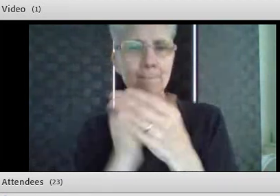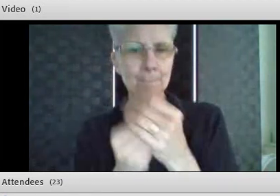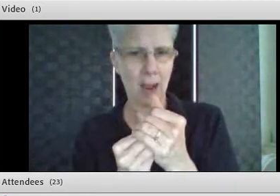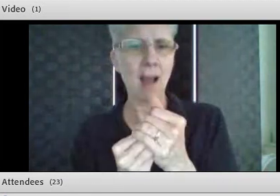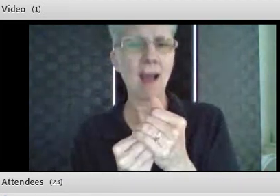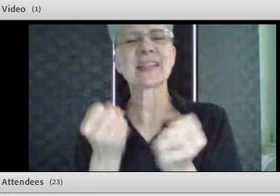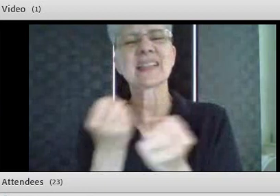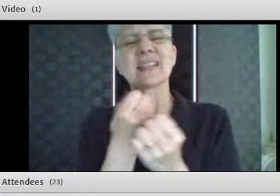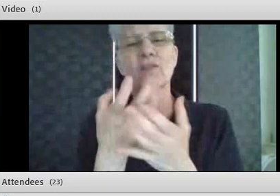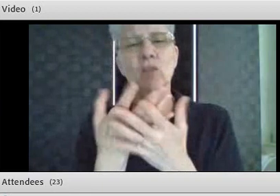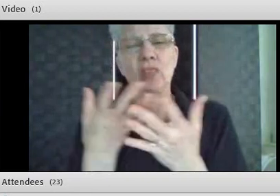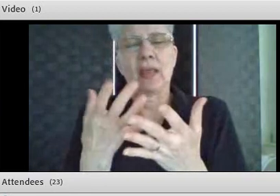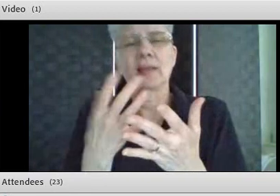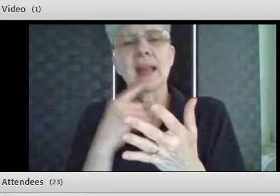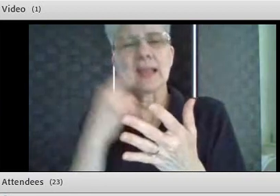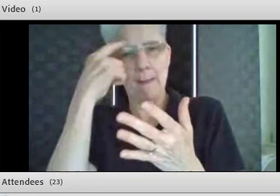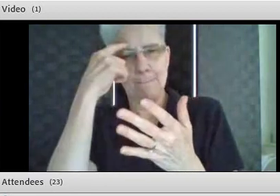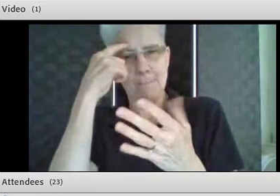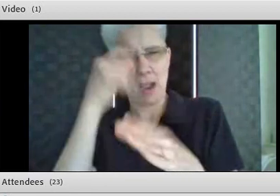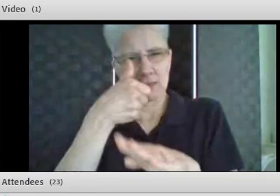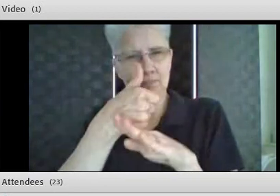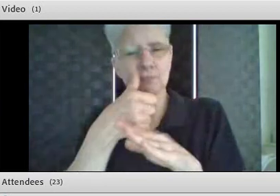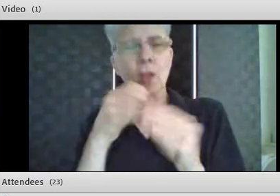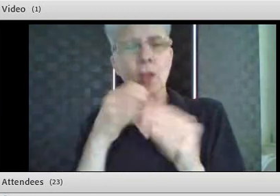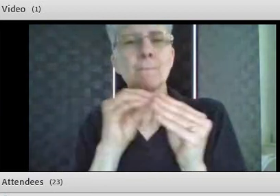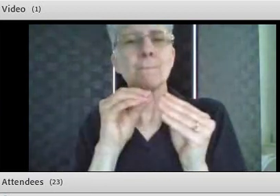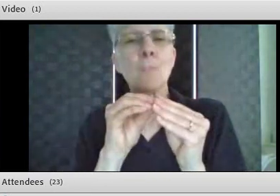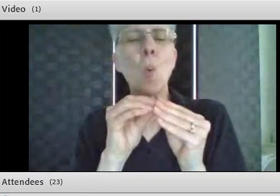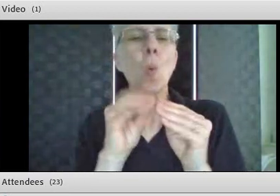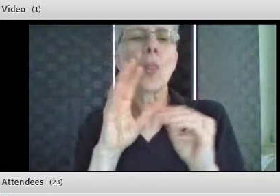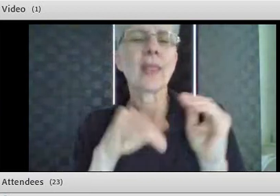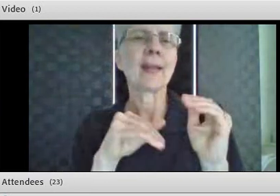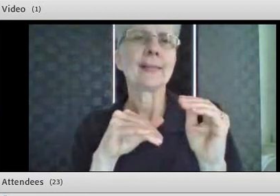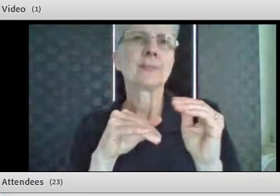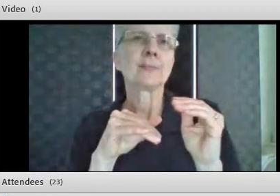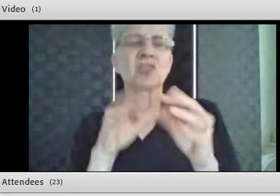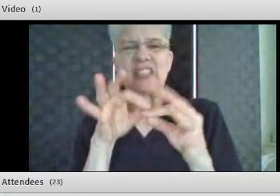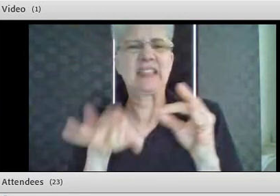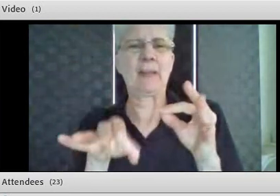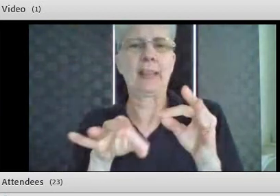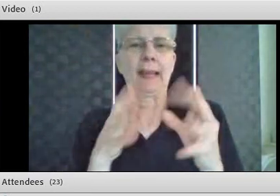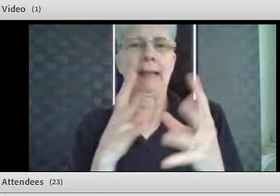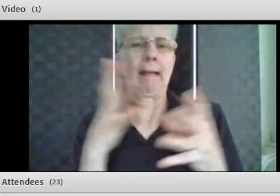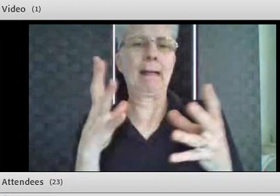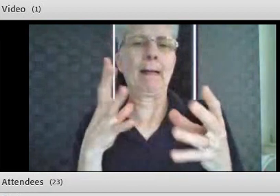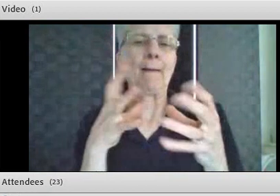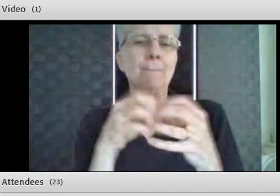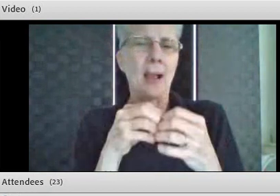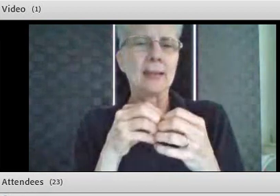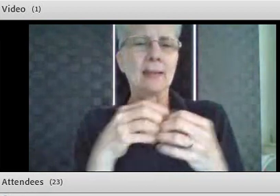and it's very much a mind-set more than simply combining content areas.